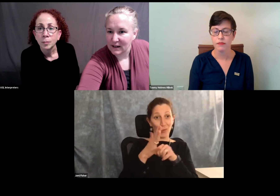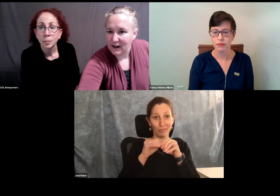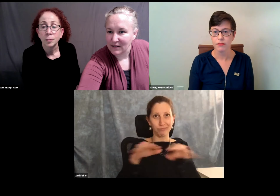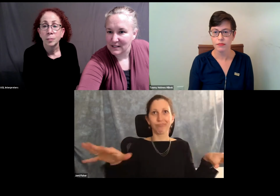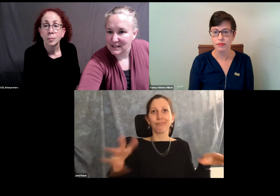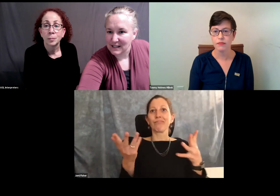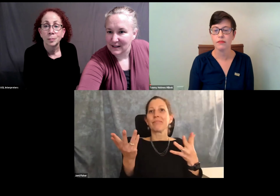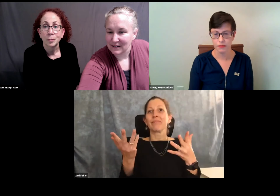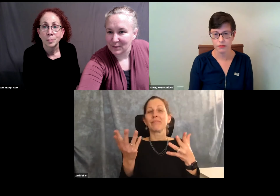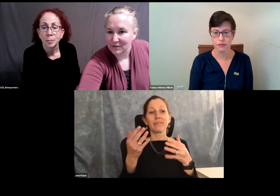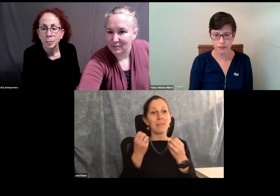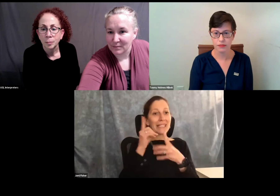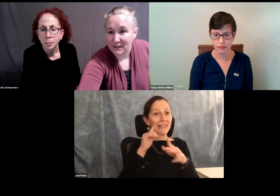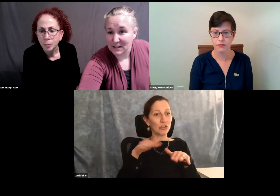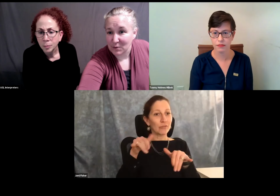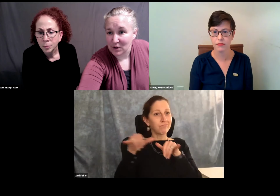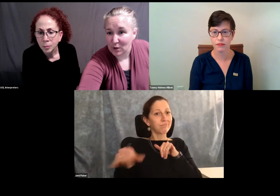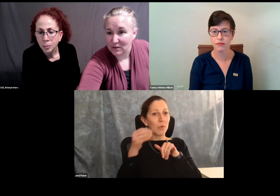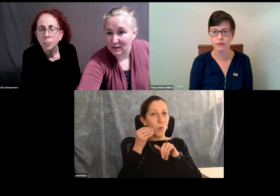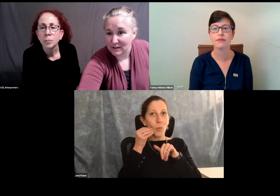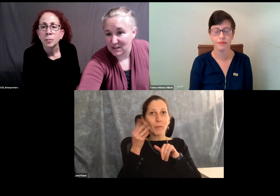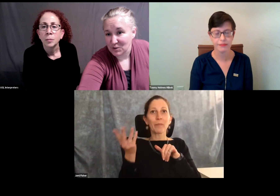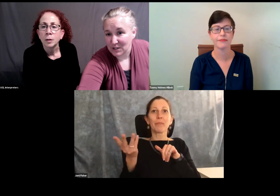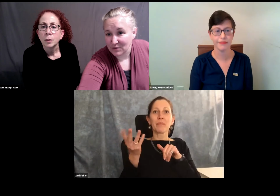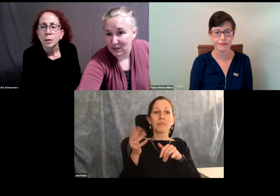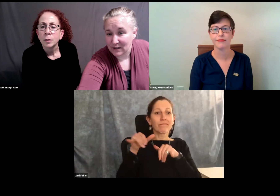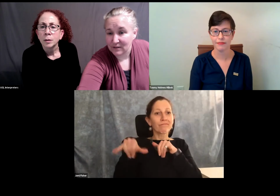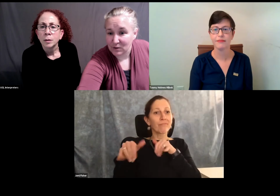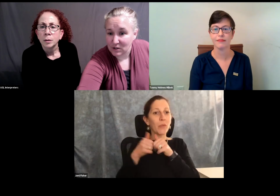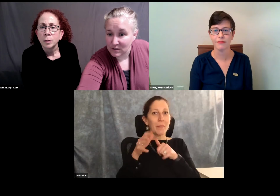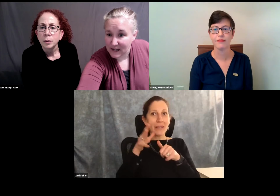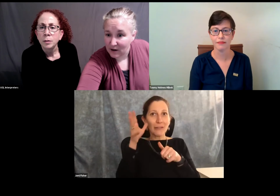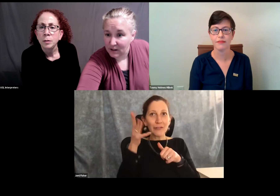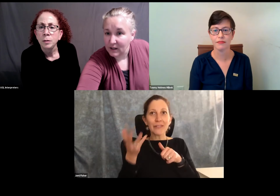Obviously we've been dealing with code situation for a few years now,